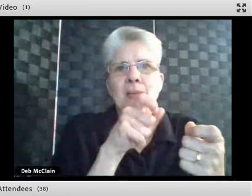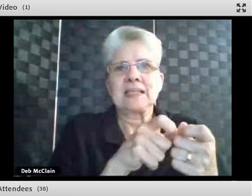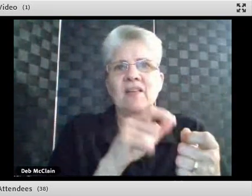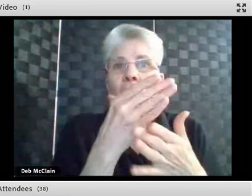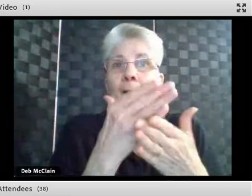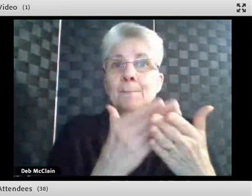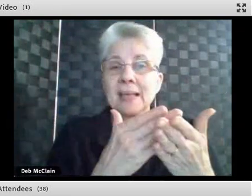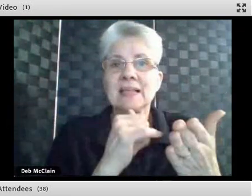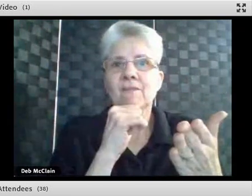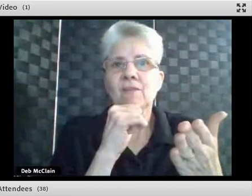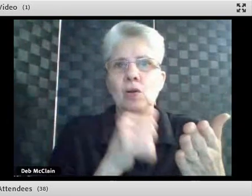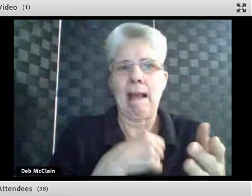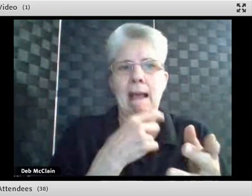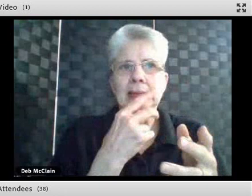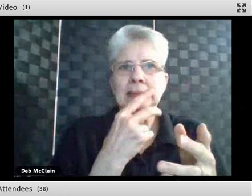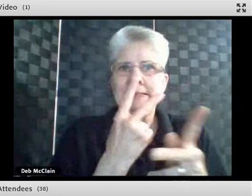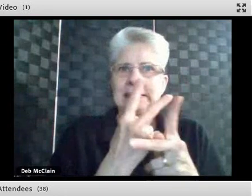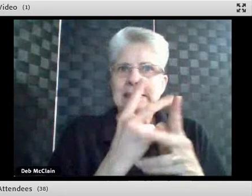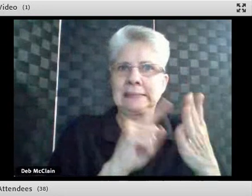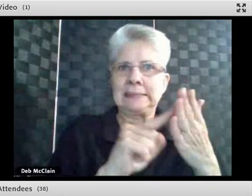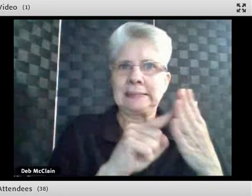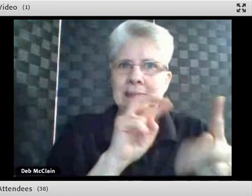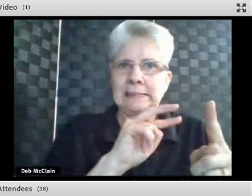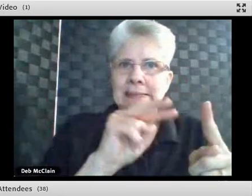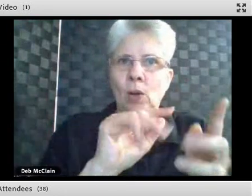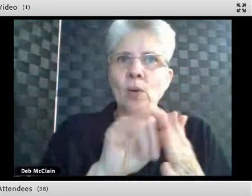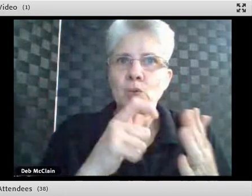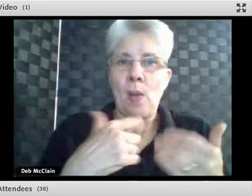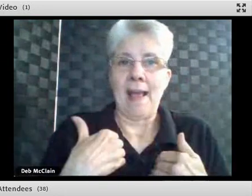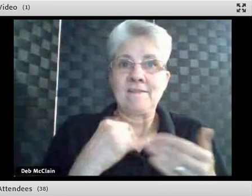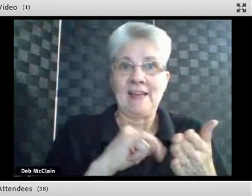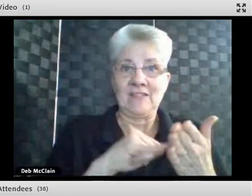if you aren't keeping on top of what you have in your inventory.